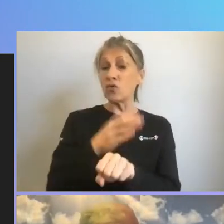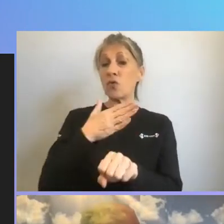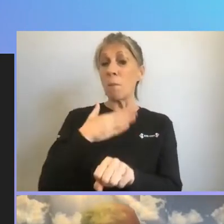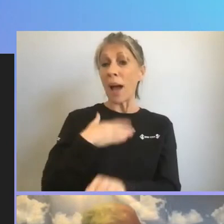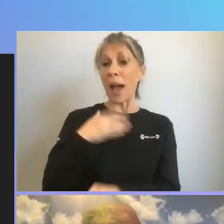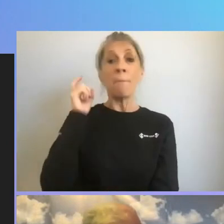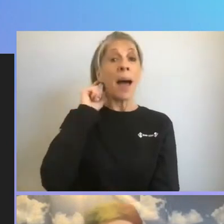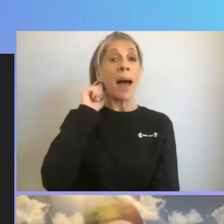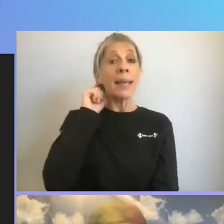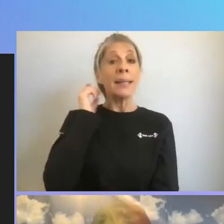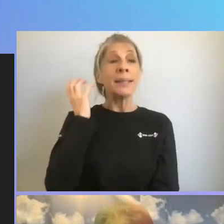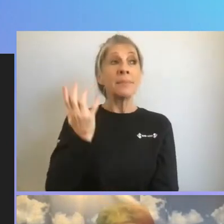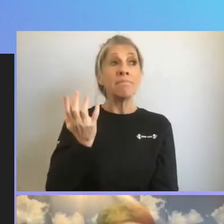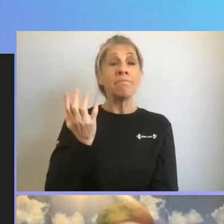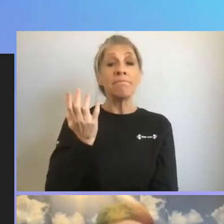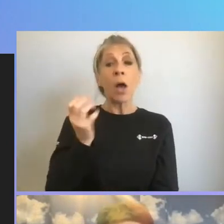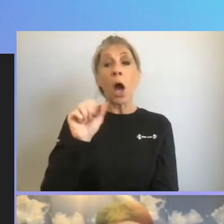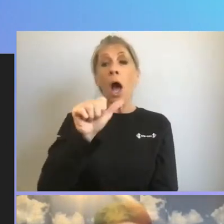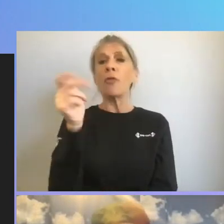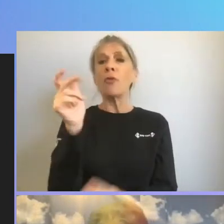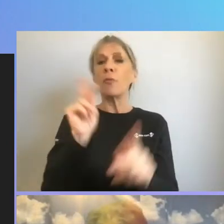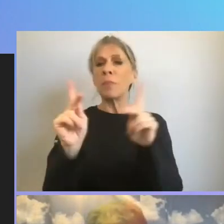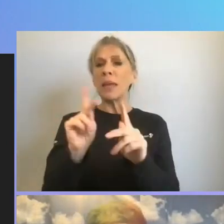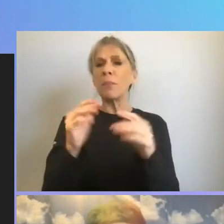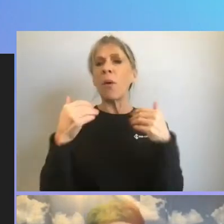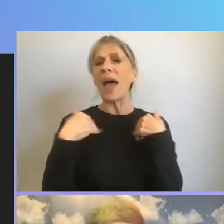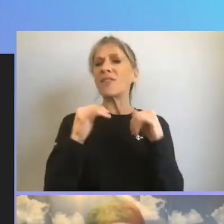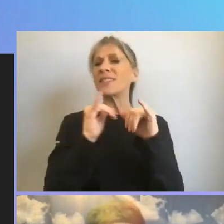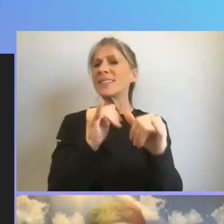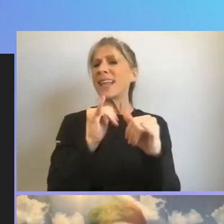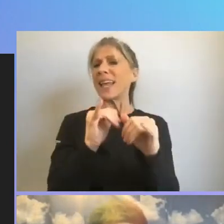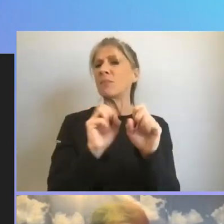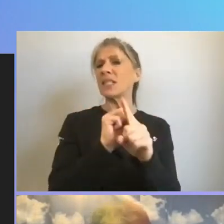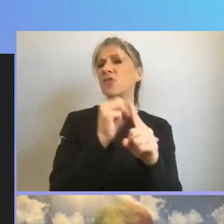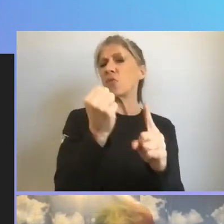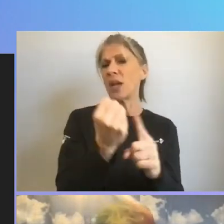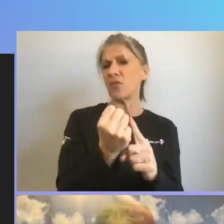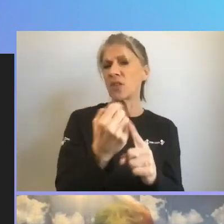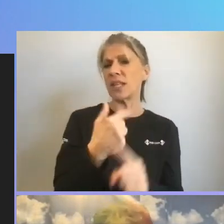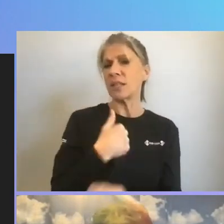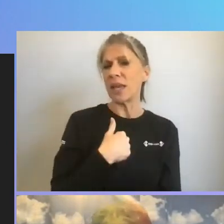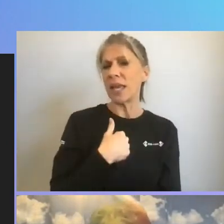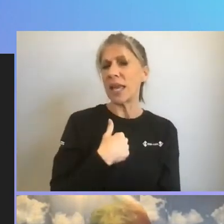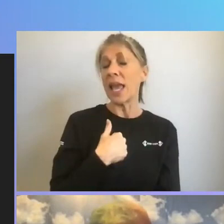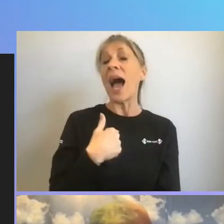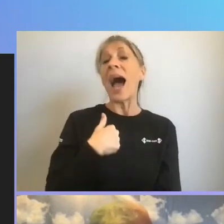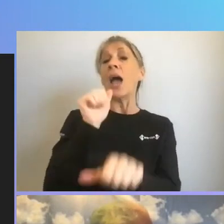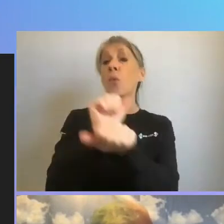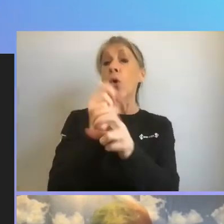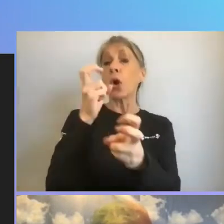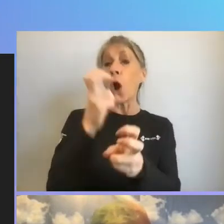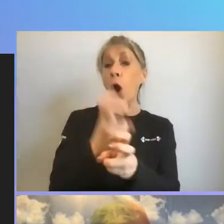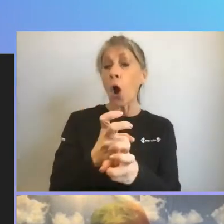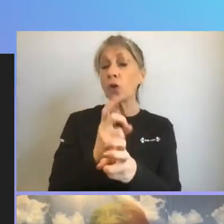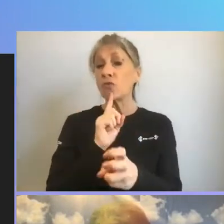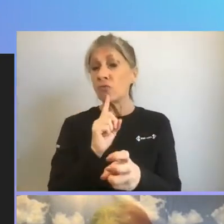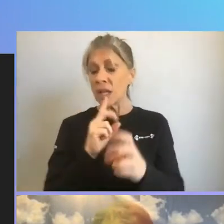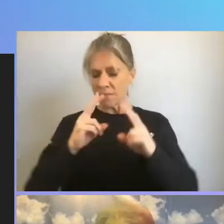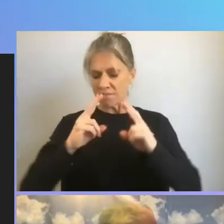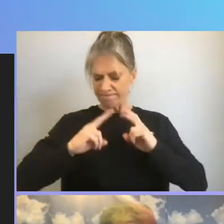bias being that other people have the same sort of situation that I do. So I work really hard